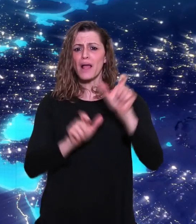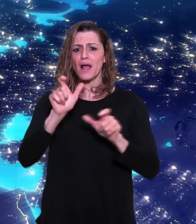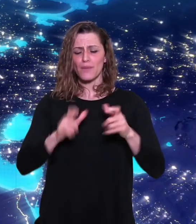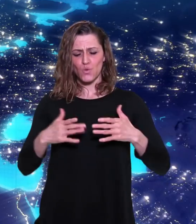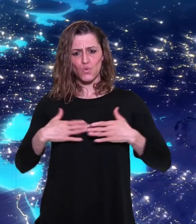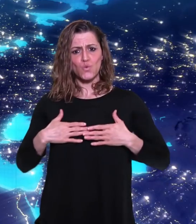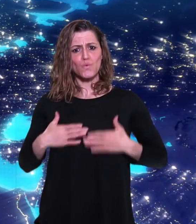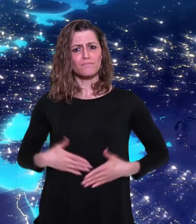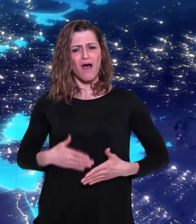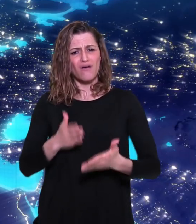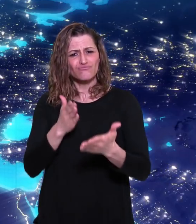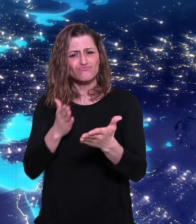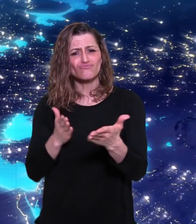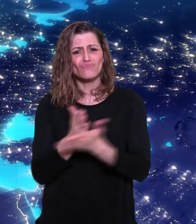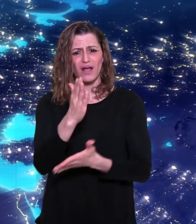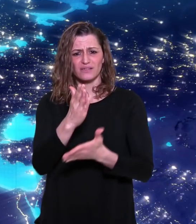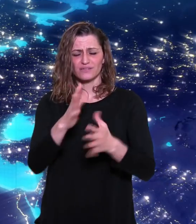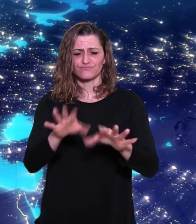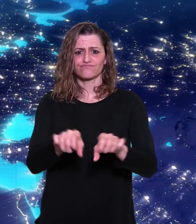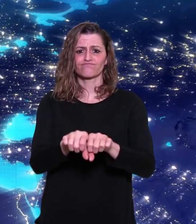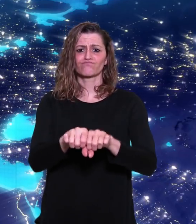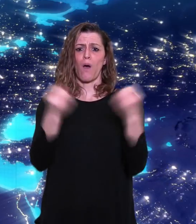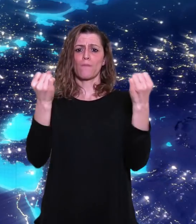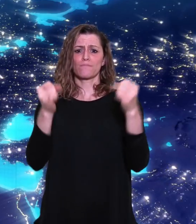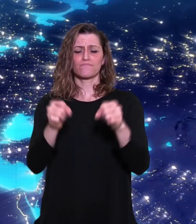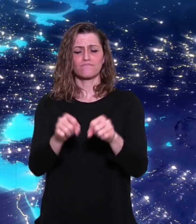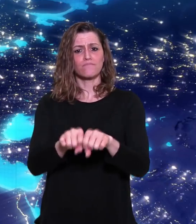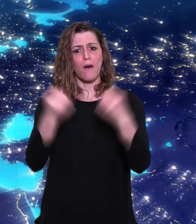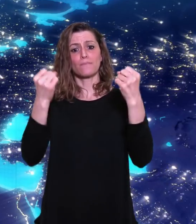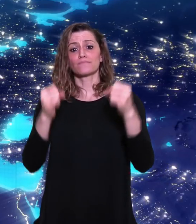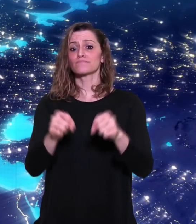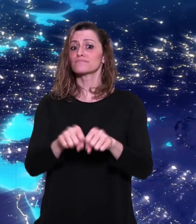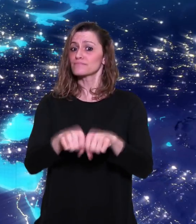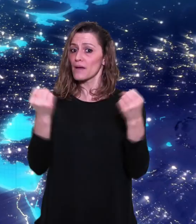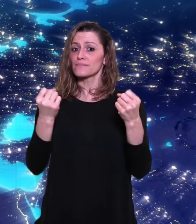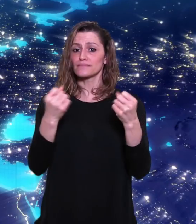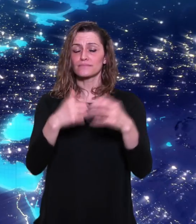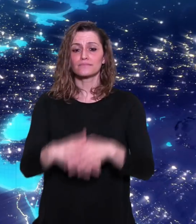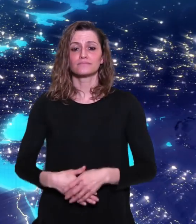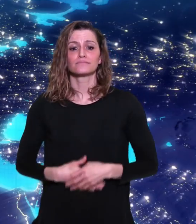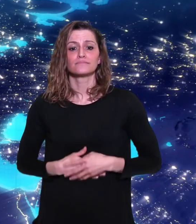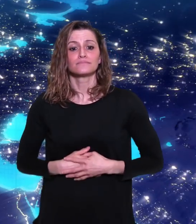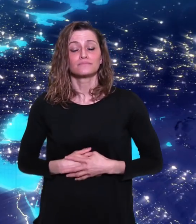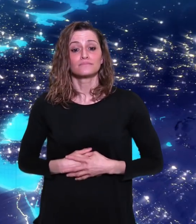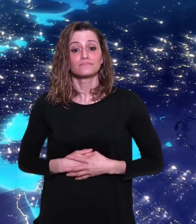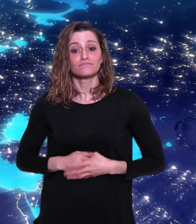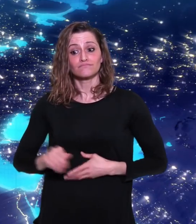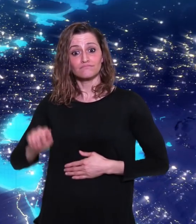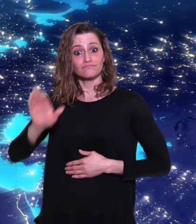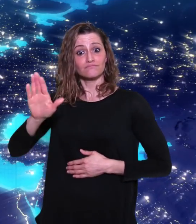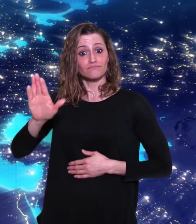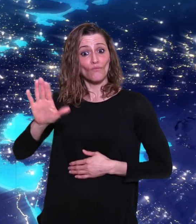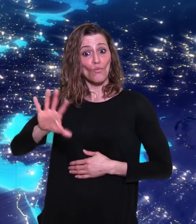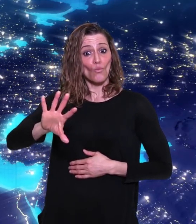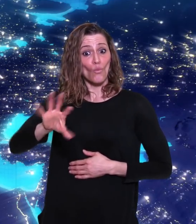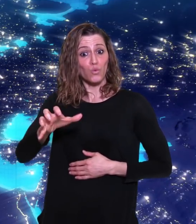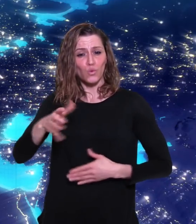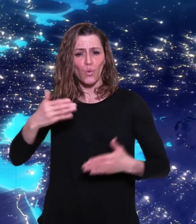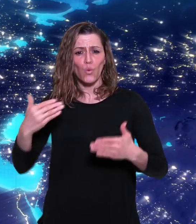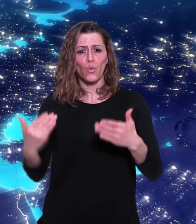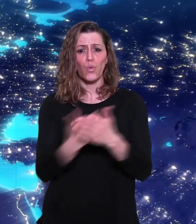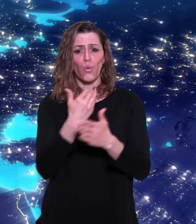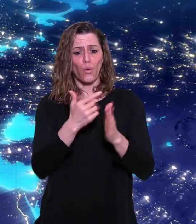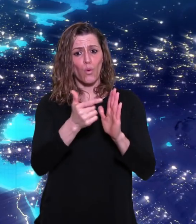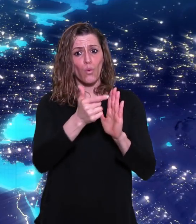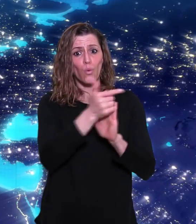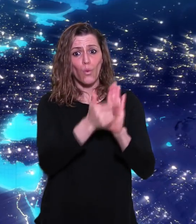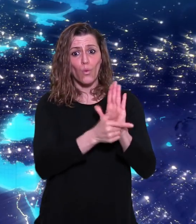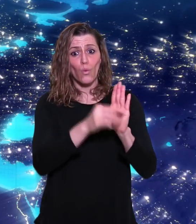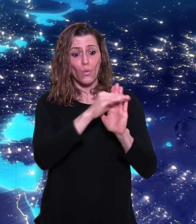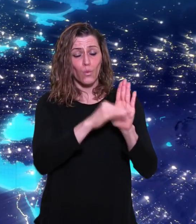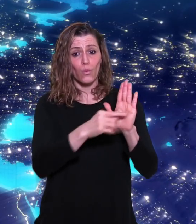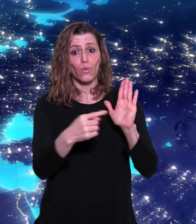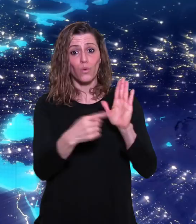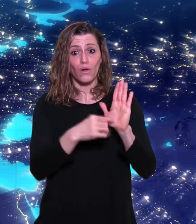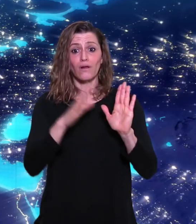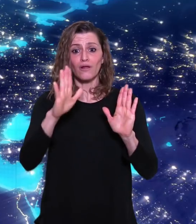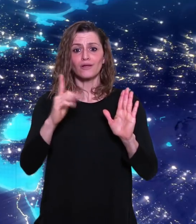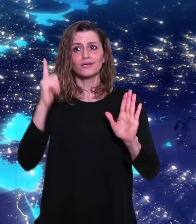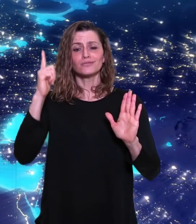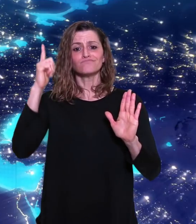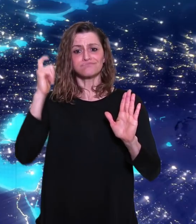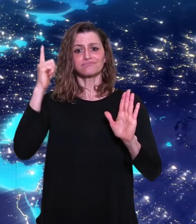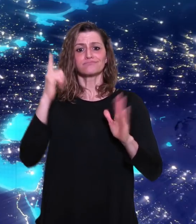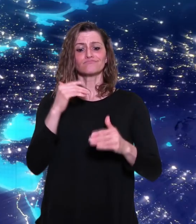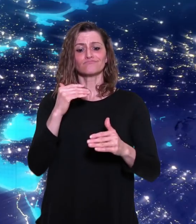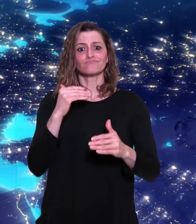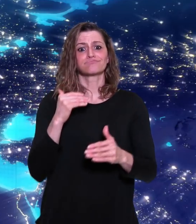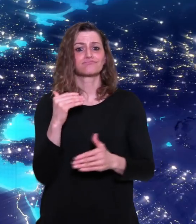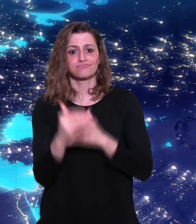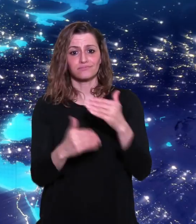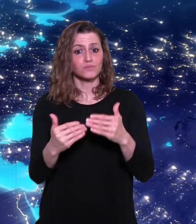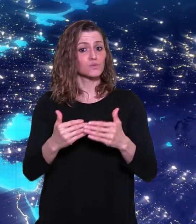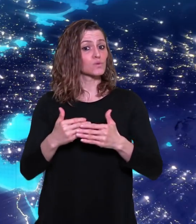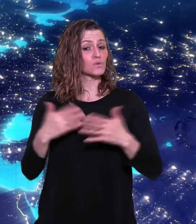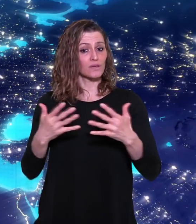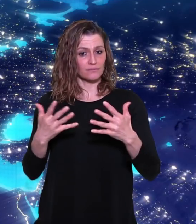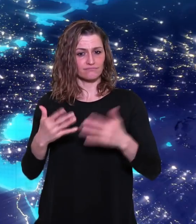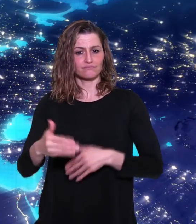Amnesty hoped many other countries will pressure Brunei